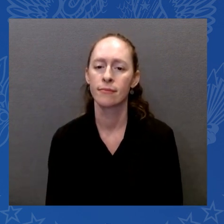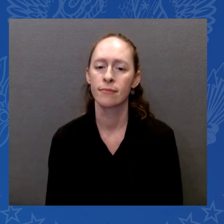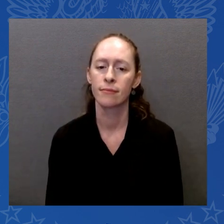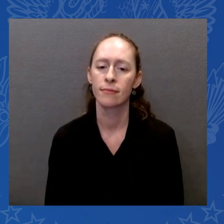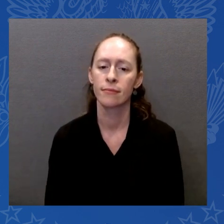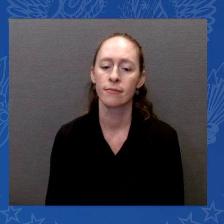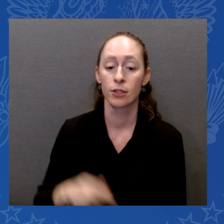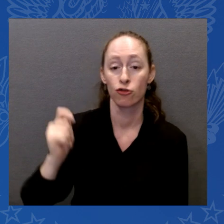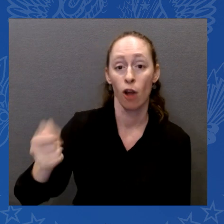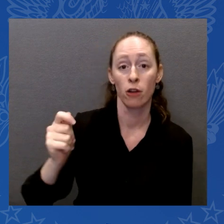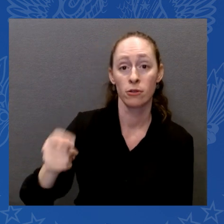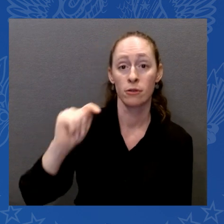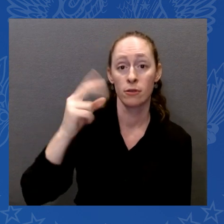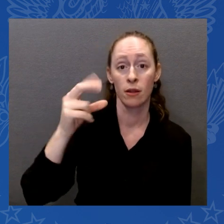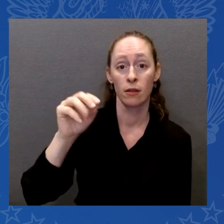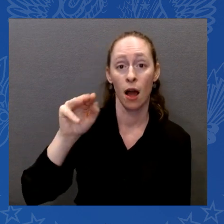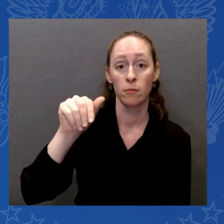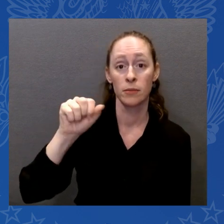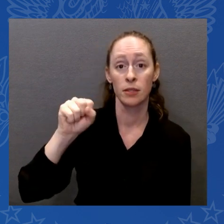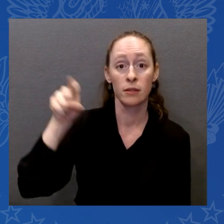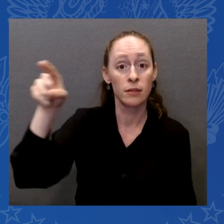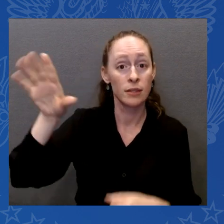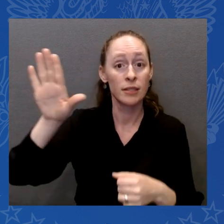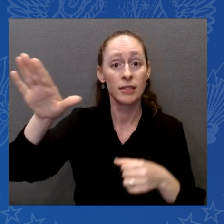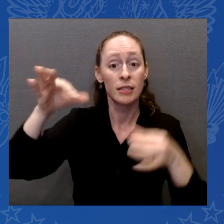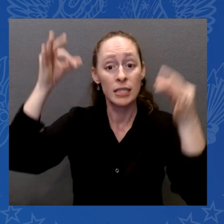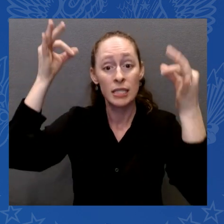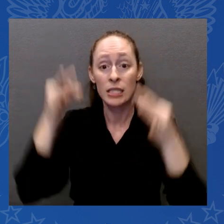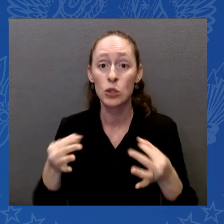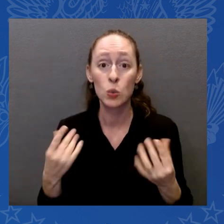in terms of the other rights that are also now at stake,